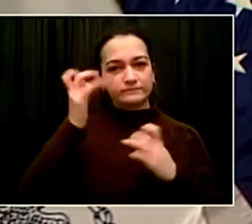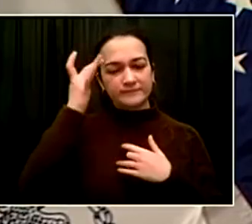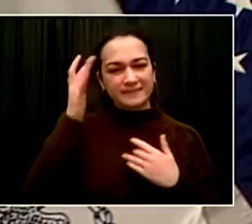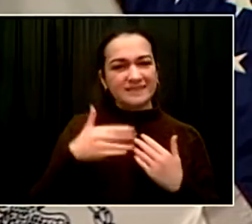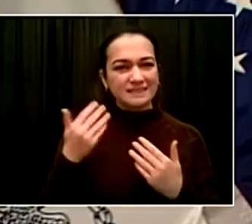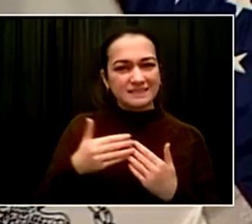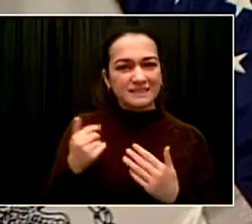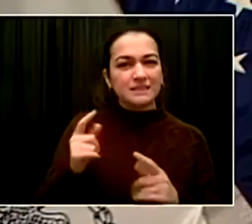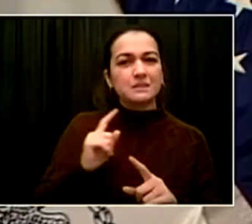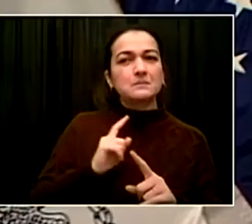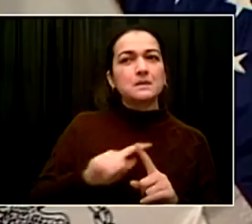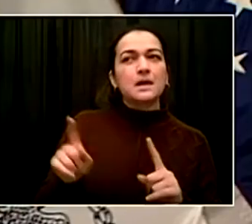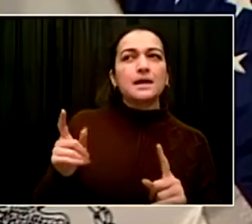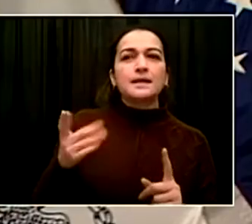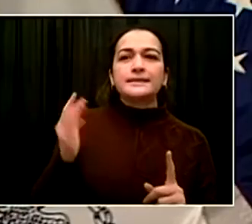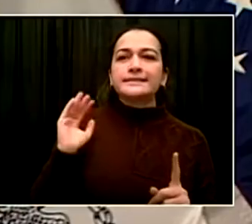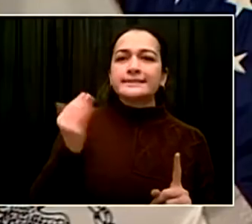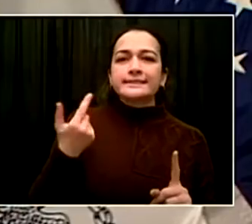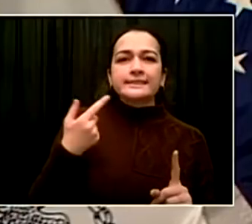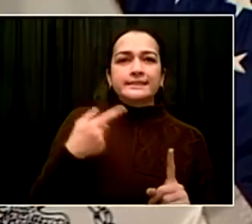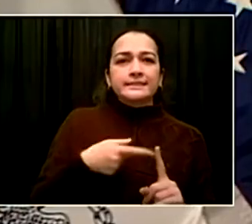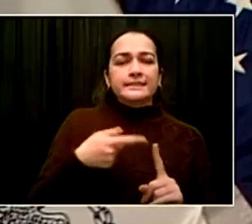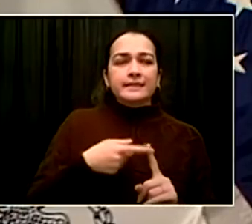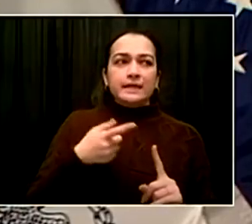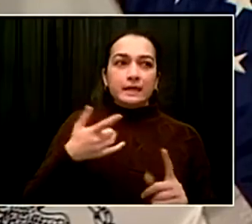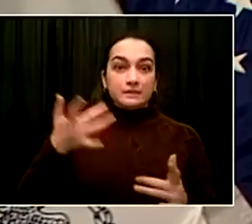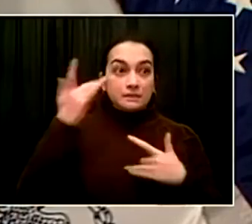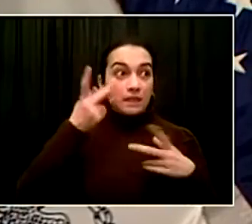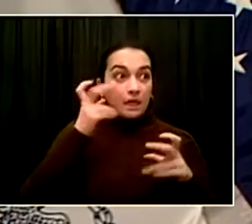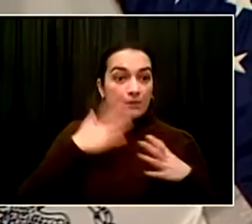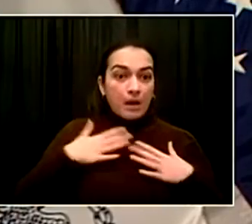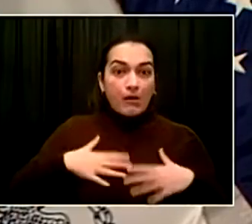OMICRON APPEARS SO FAR TO BE MORE MILD. THE ANSWER IS GET VACCINATED,